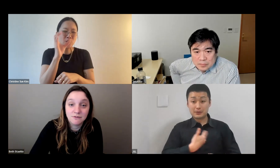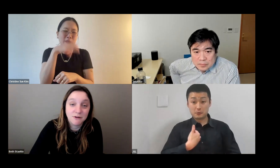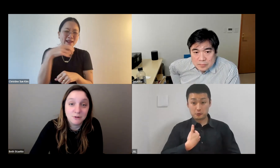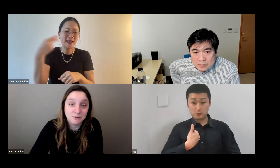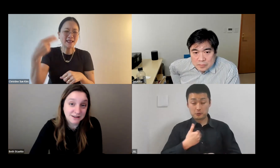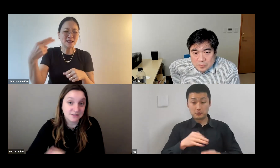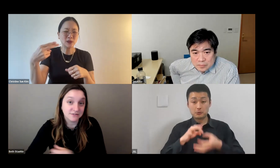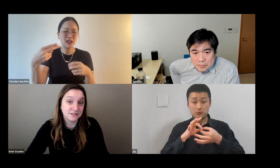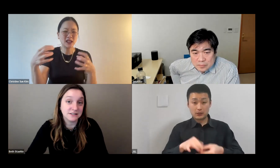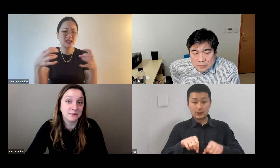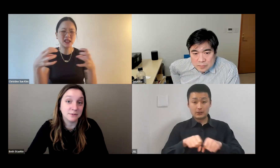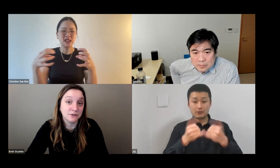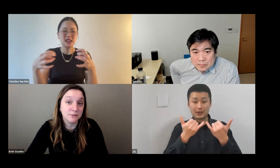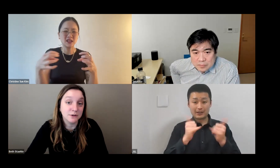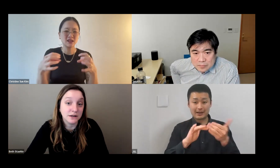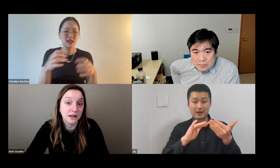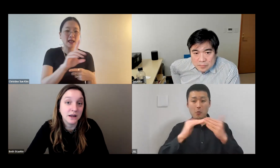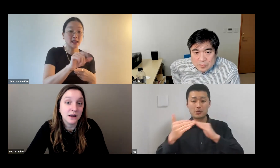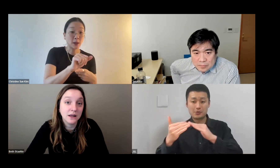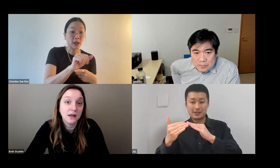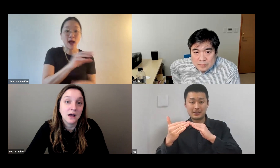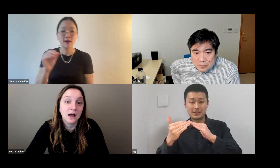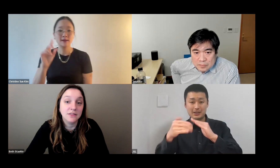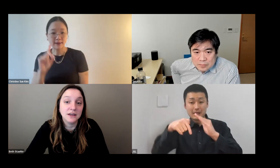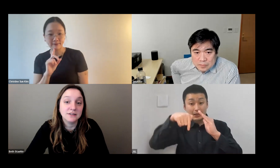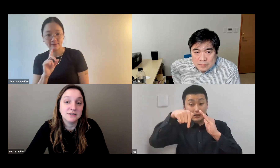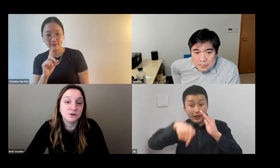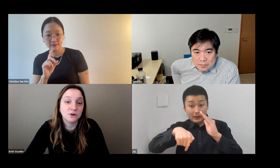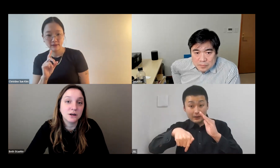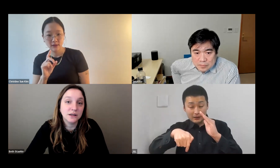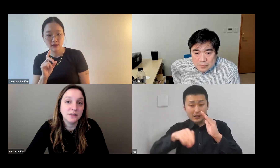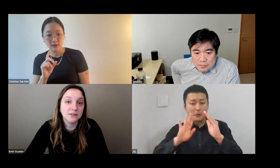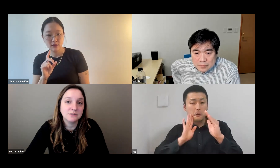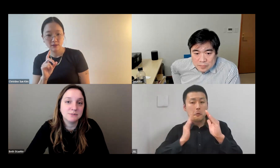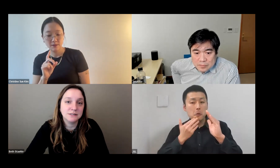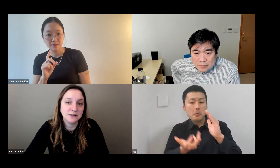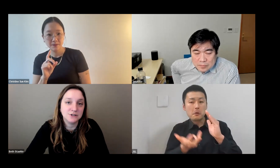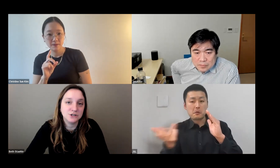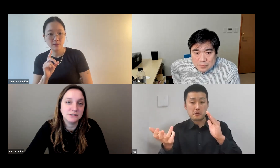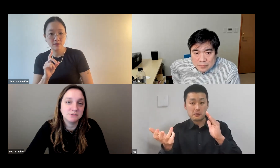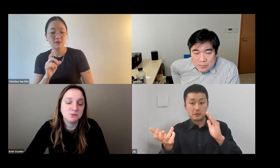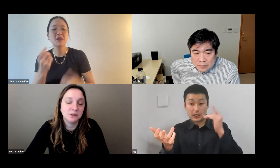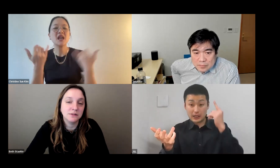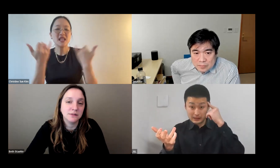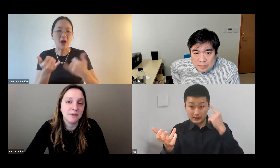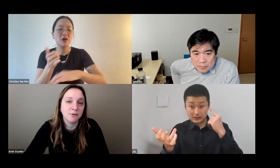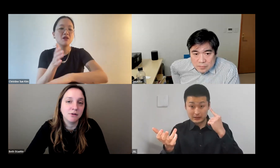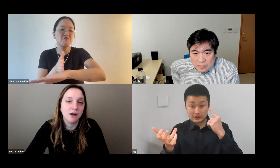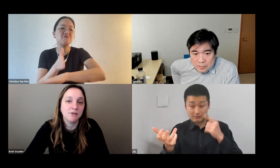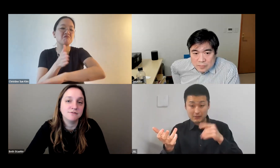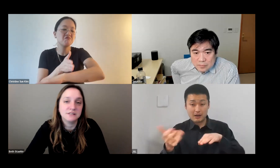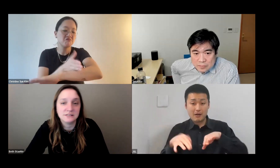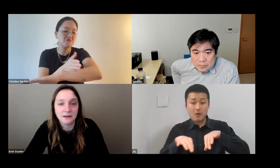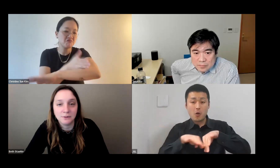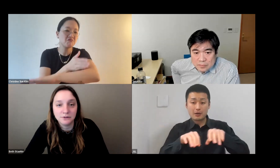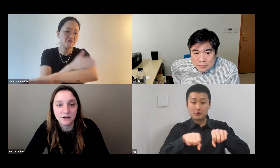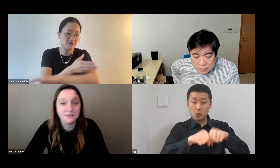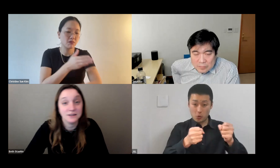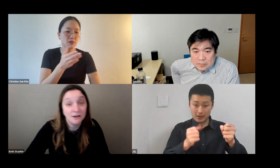from the rest of the disabled community. I think historically there's been tensions between the label of disabled and deaf.